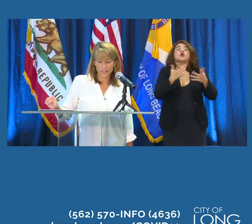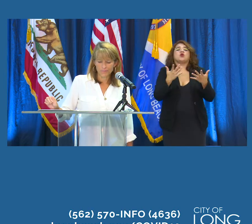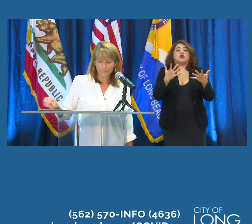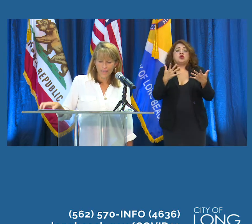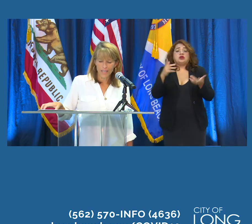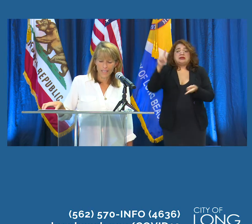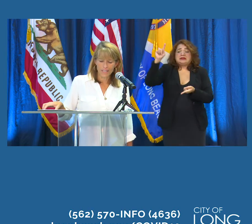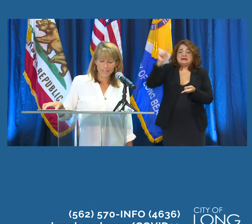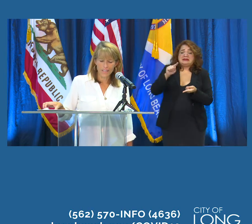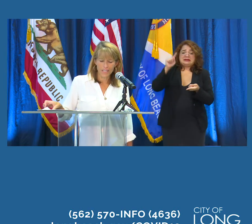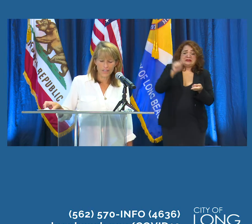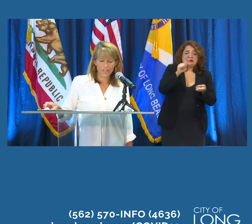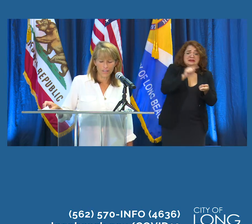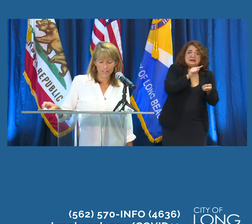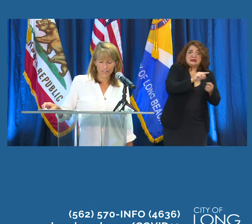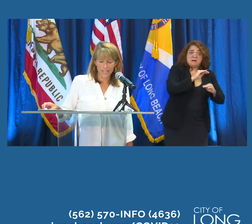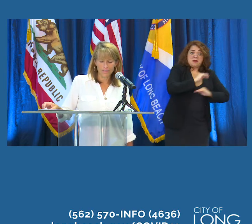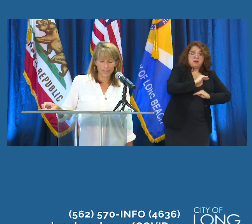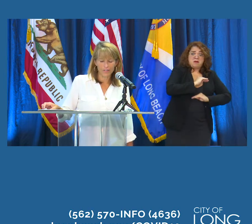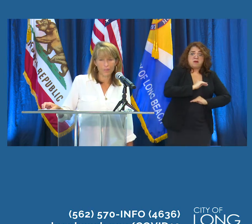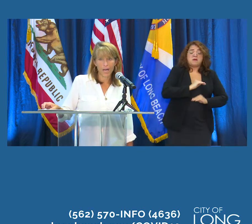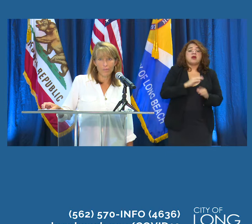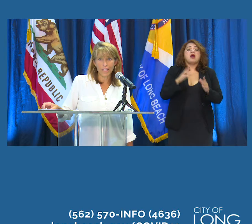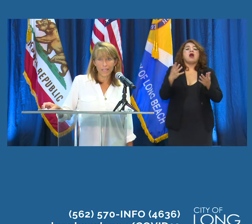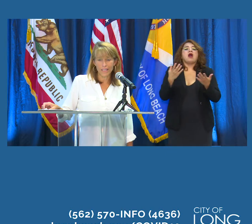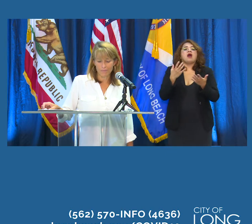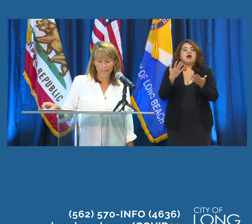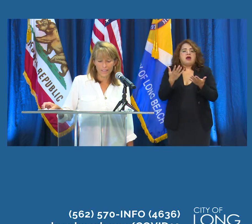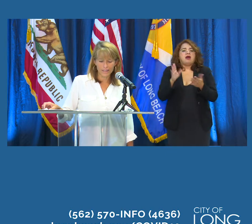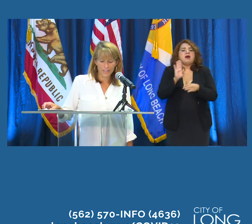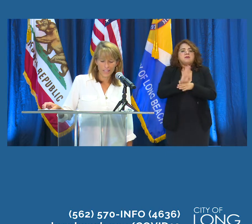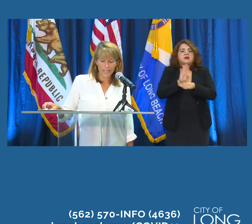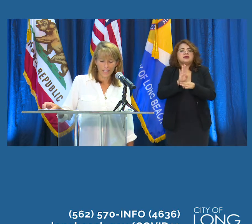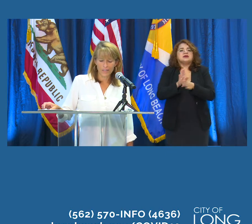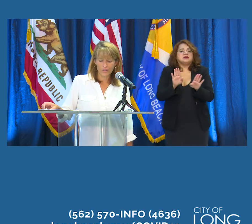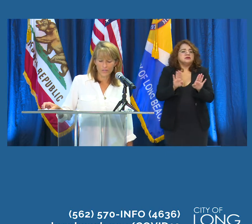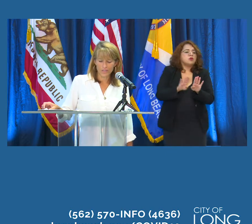It is an indication of our current efforts that we are making an impact and it underscores